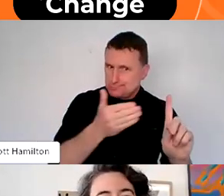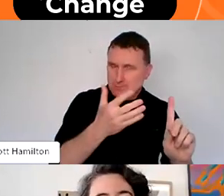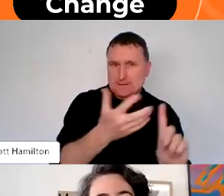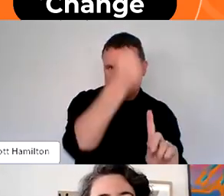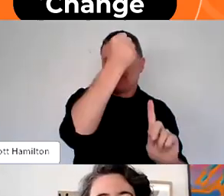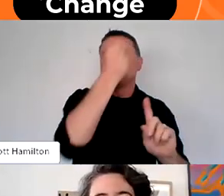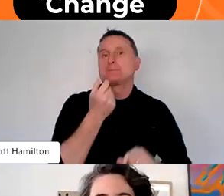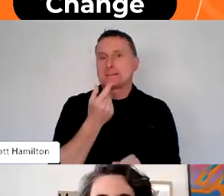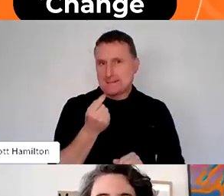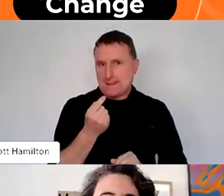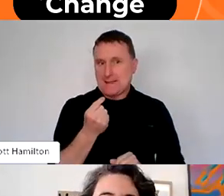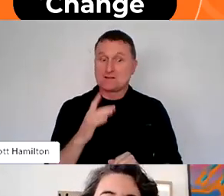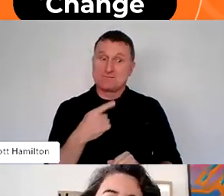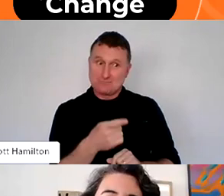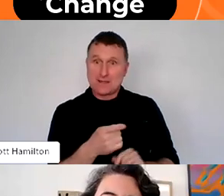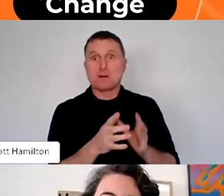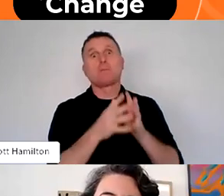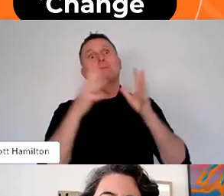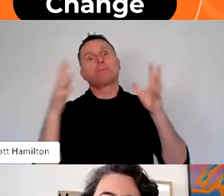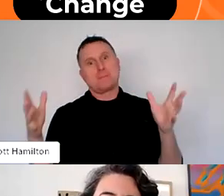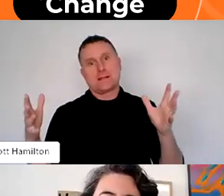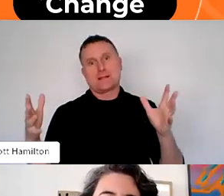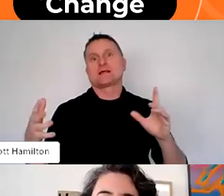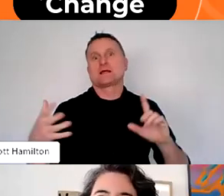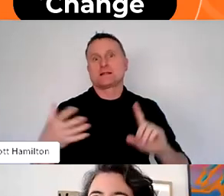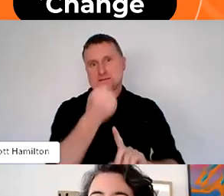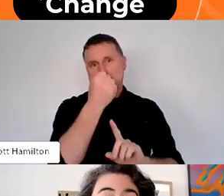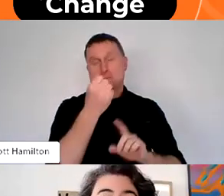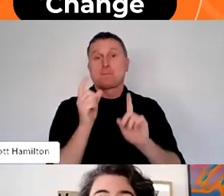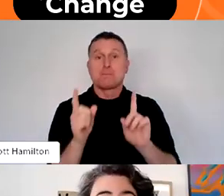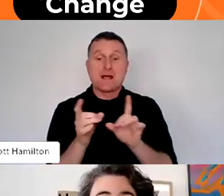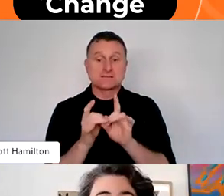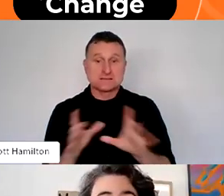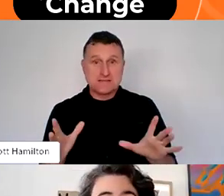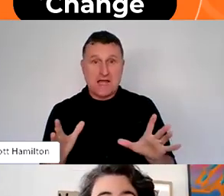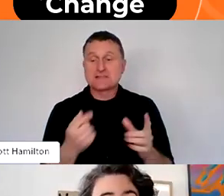a huge thing, but it starts in our individual communities and